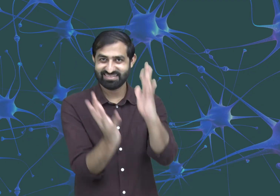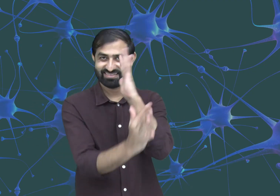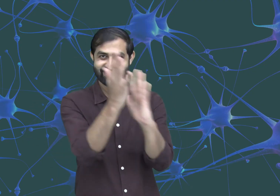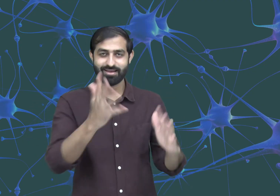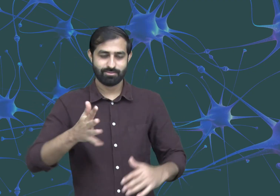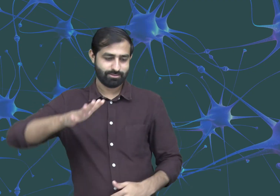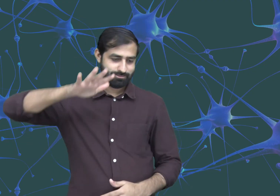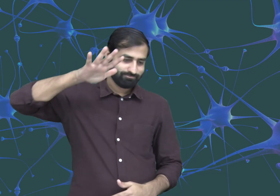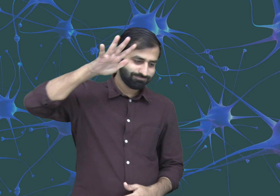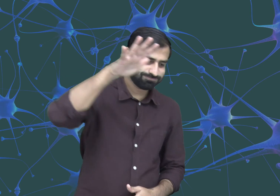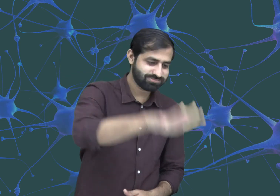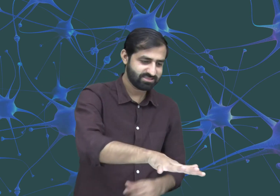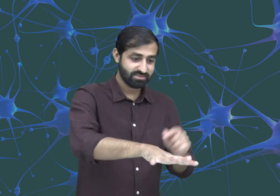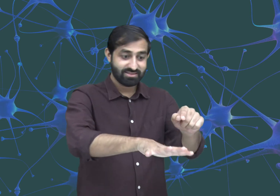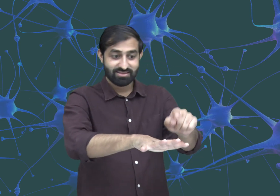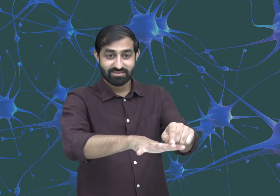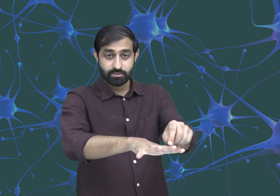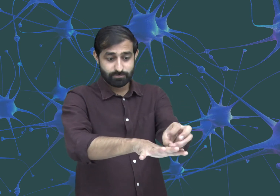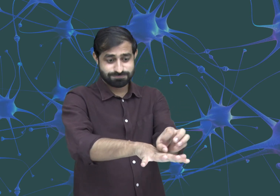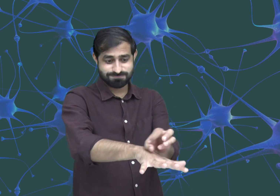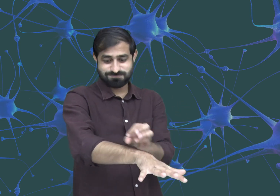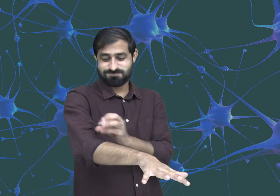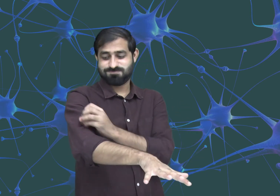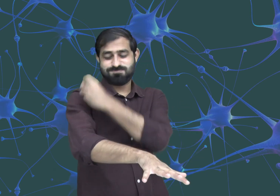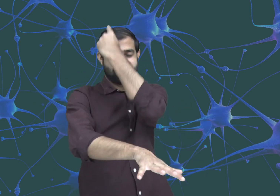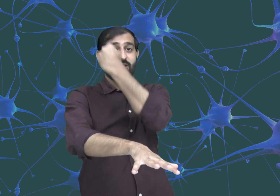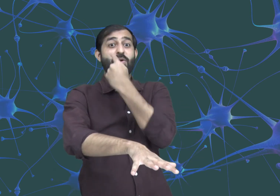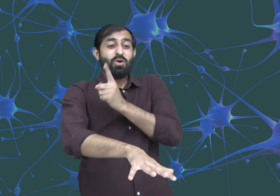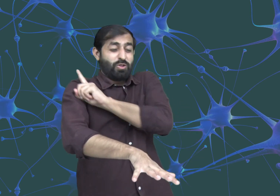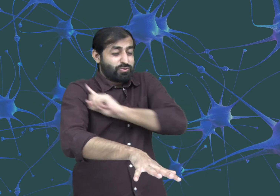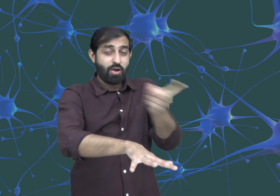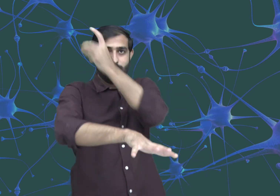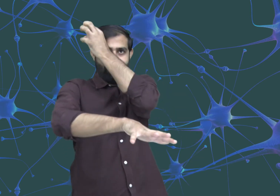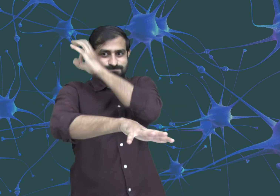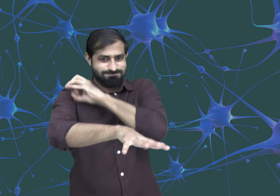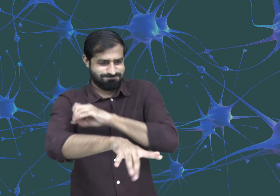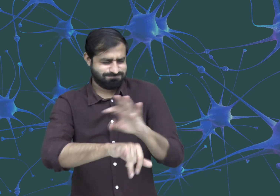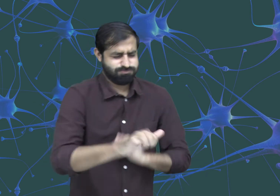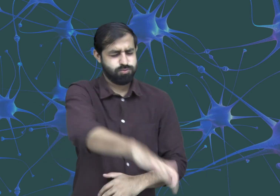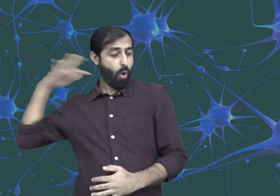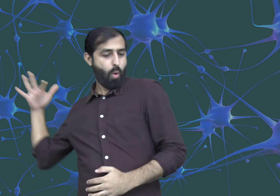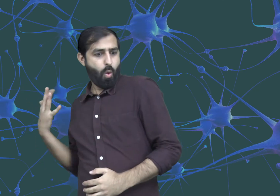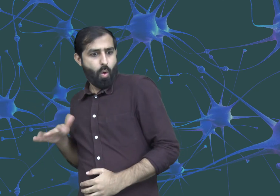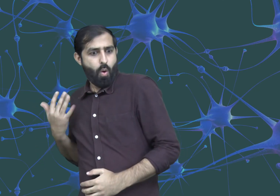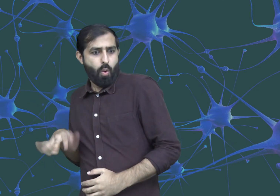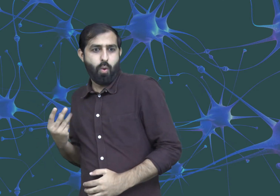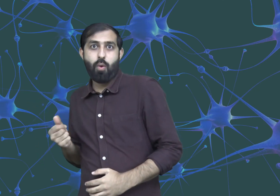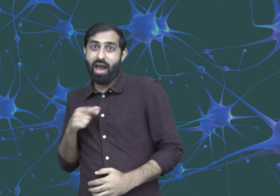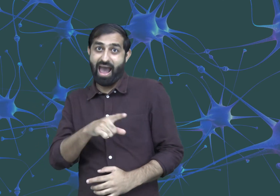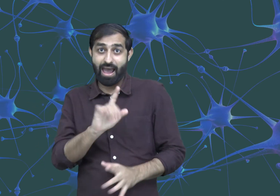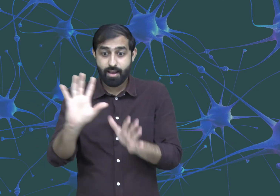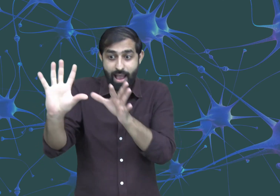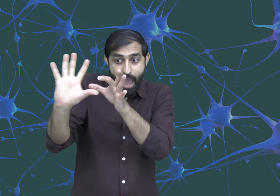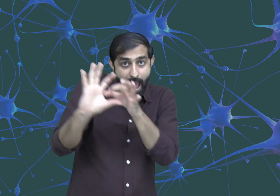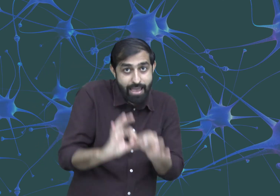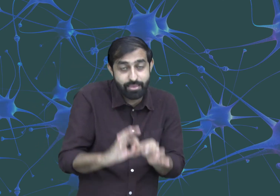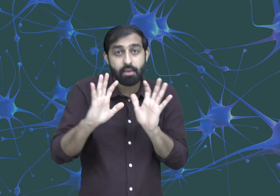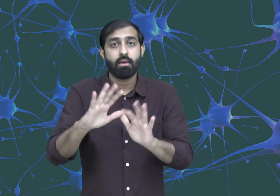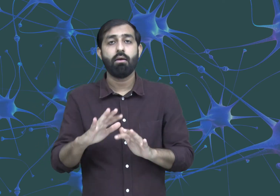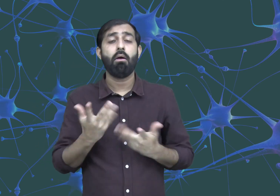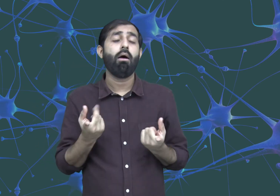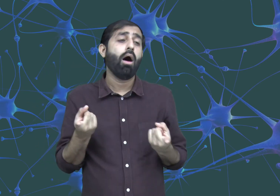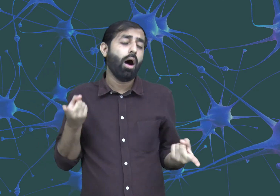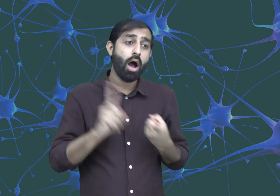Reflex actions are sudden and quick reactions by any living thing.